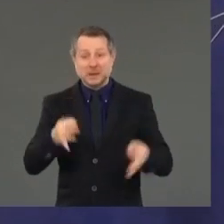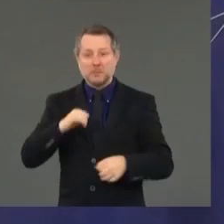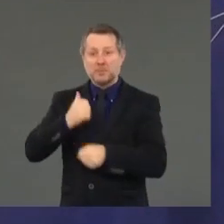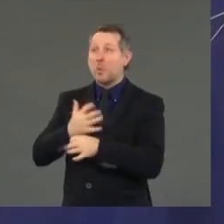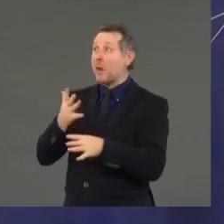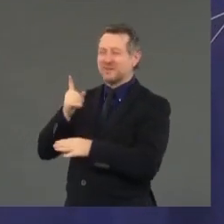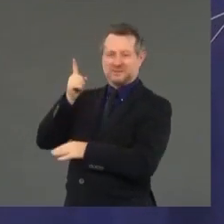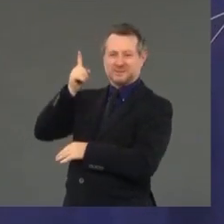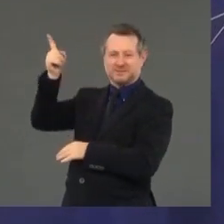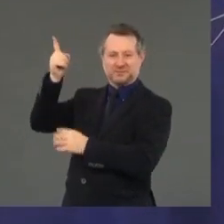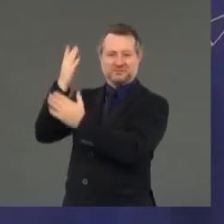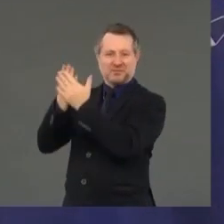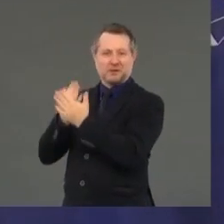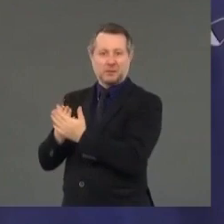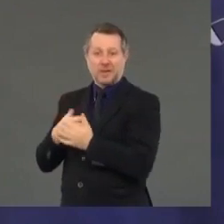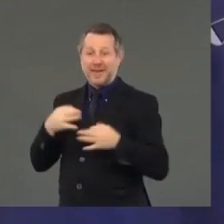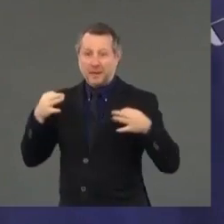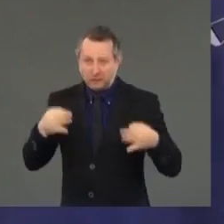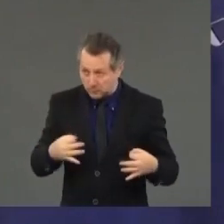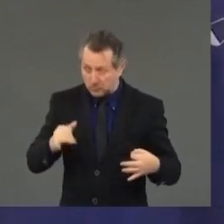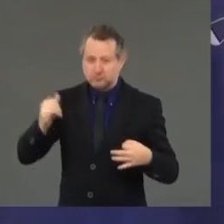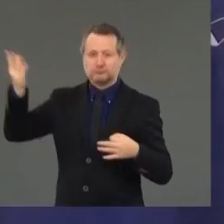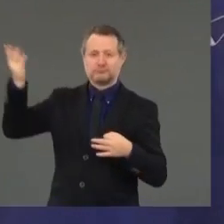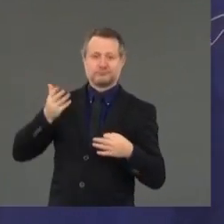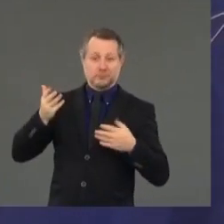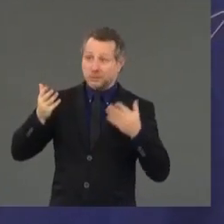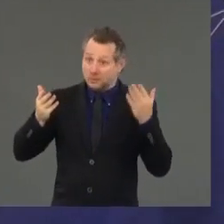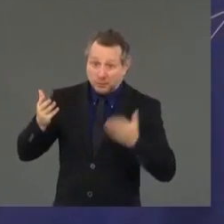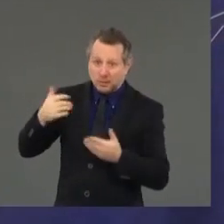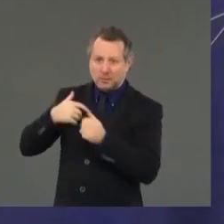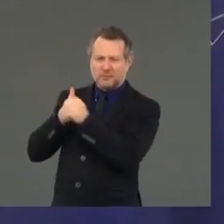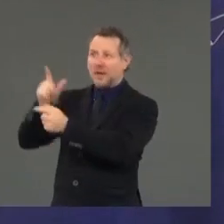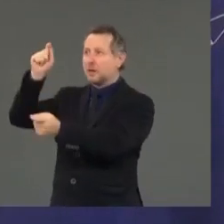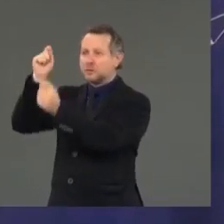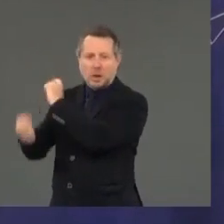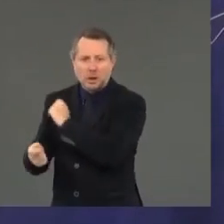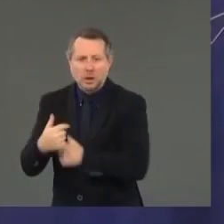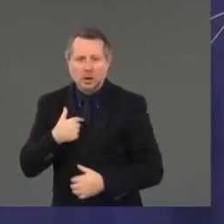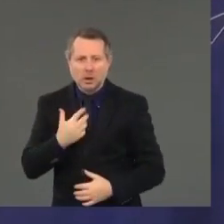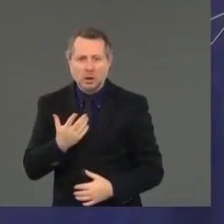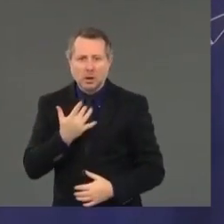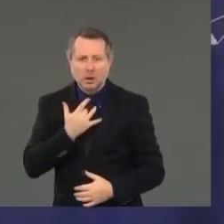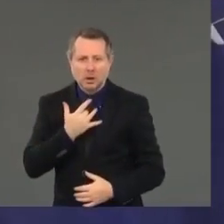KNOW? WE MAKE A DECISION BASED ON